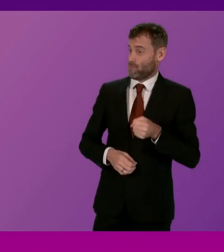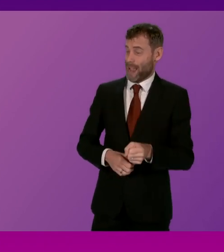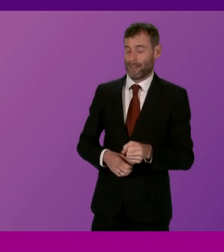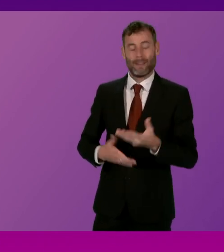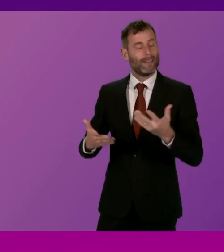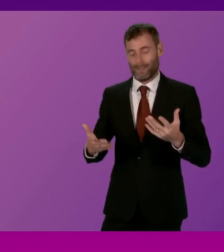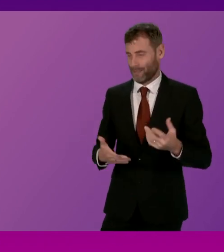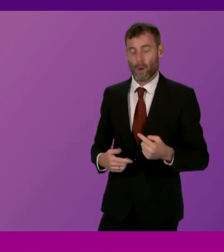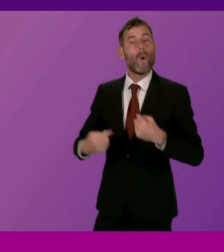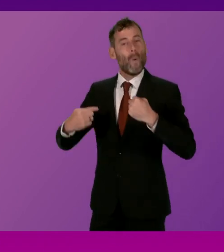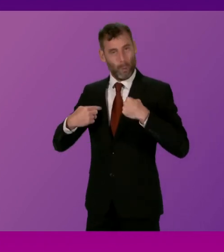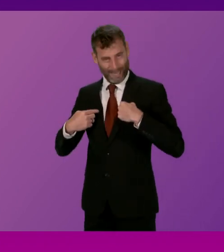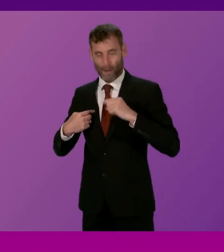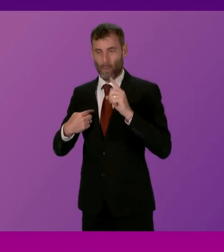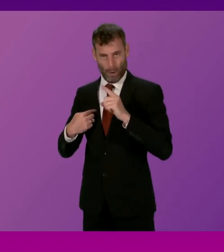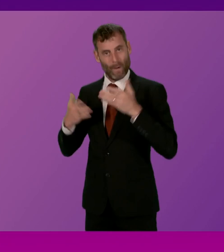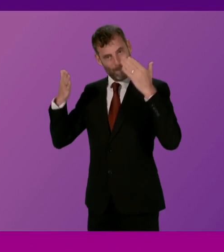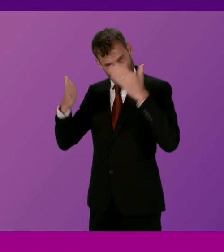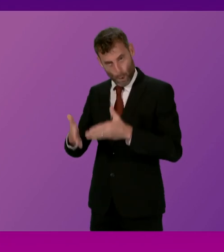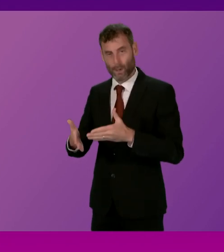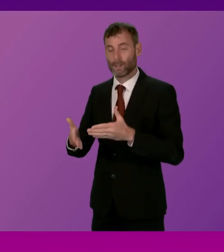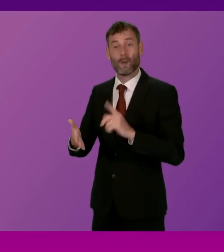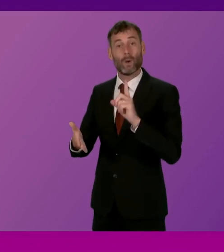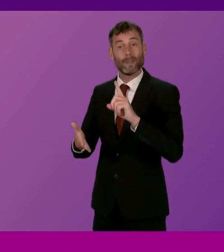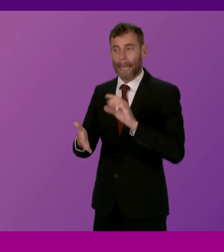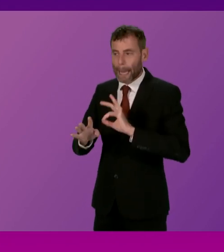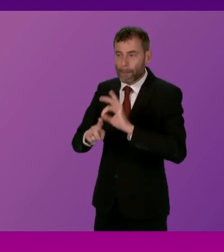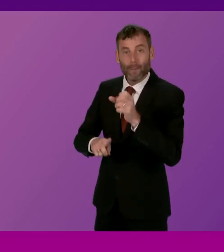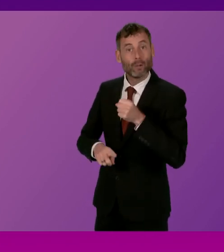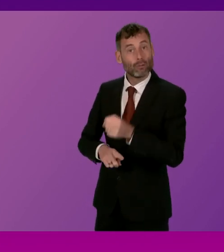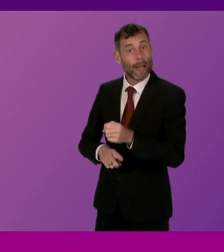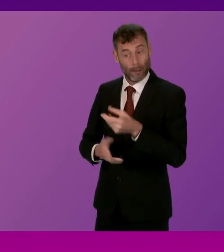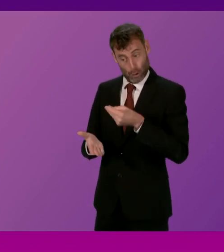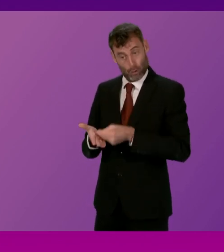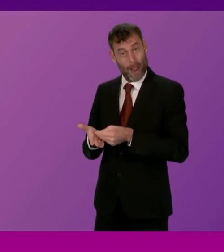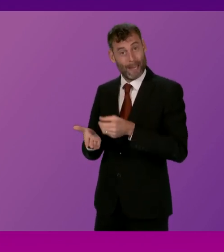This week, we have invested in cutting rail fares, while the Conservatives have cut railway